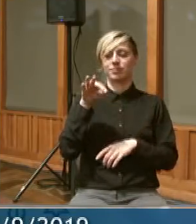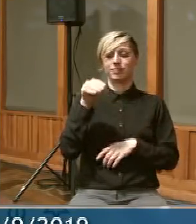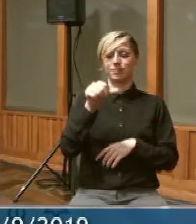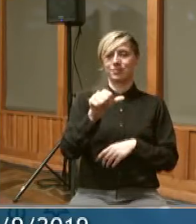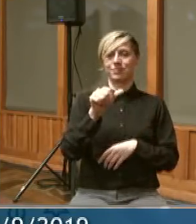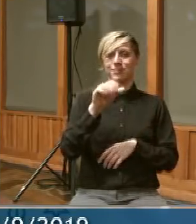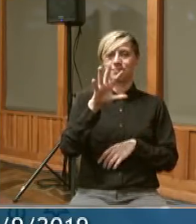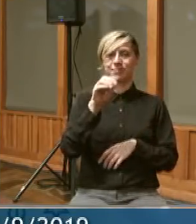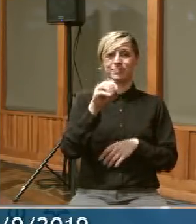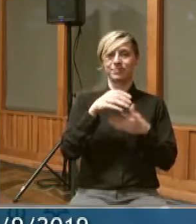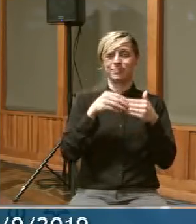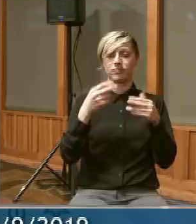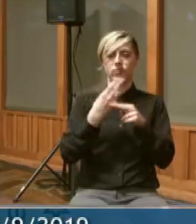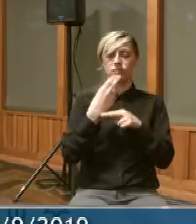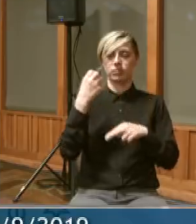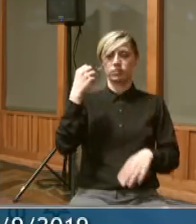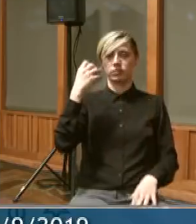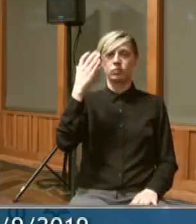DISGUSTING.